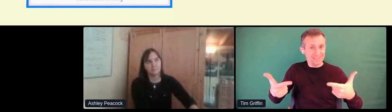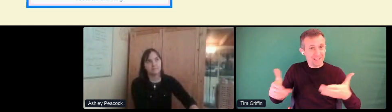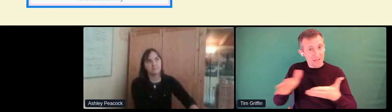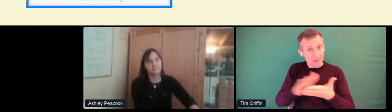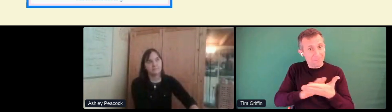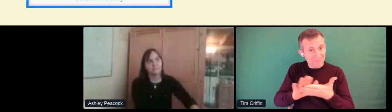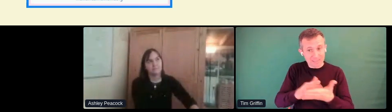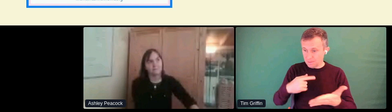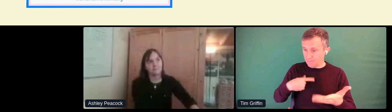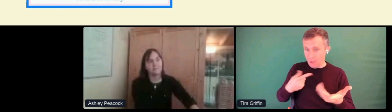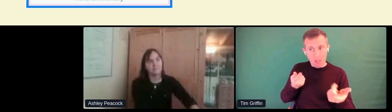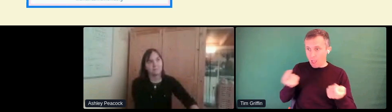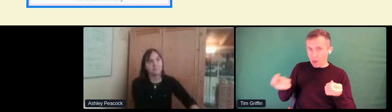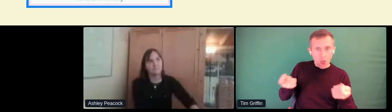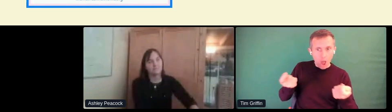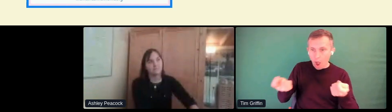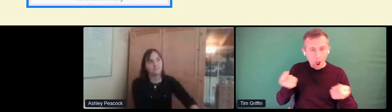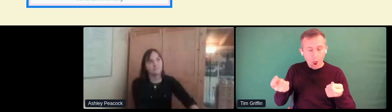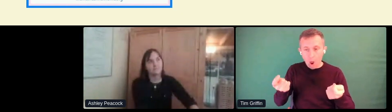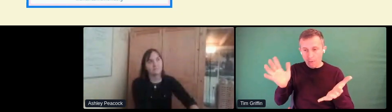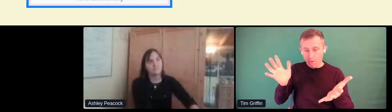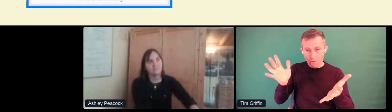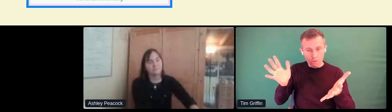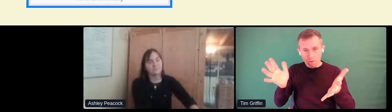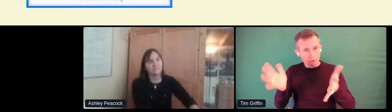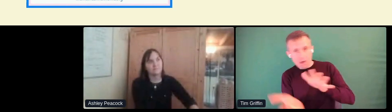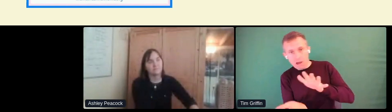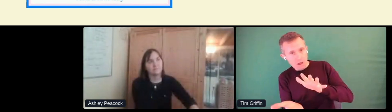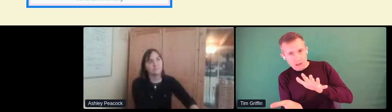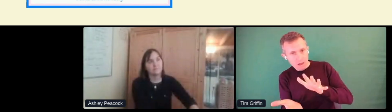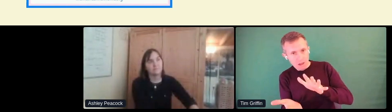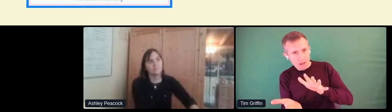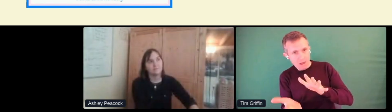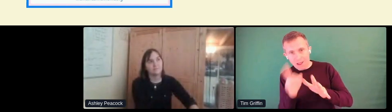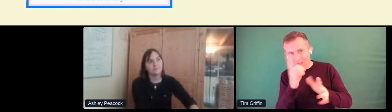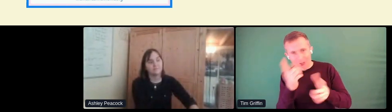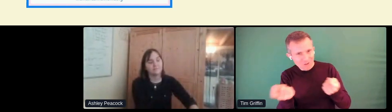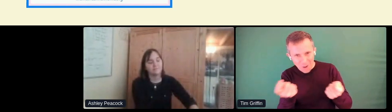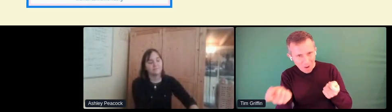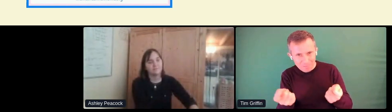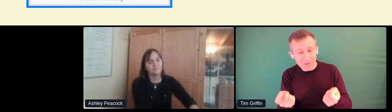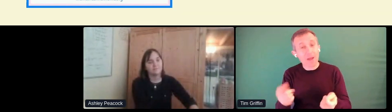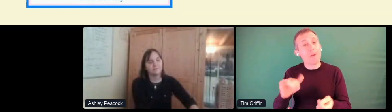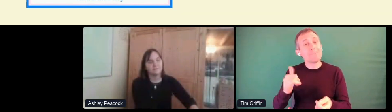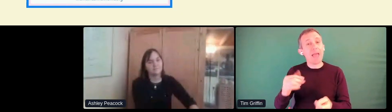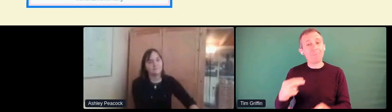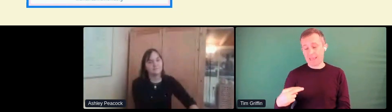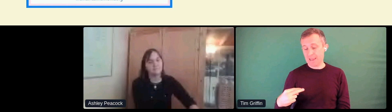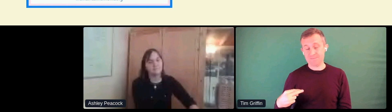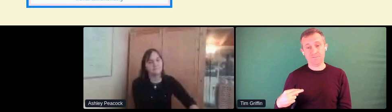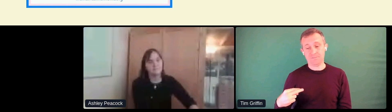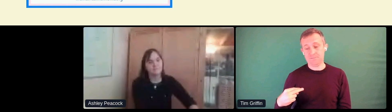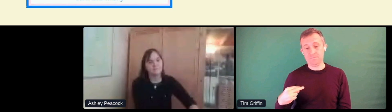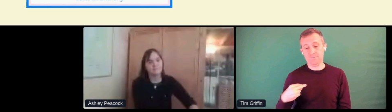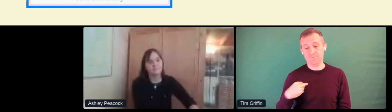life. The forks can vary in size. So a small annoyance or stress, will be a small Fork.